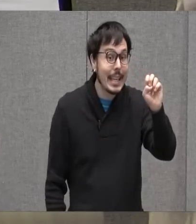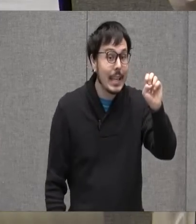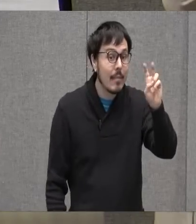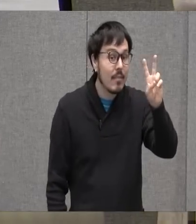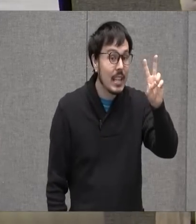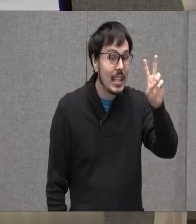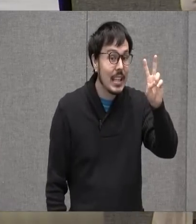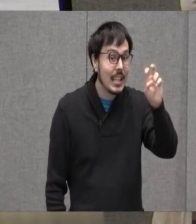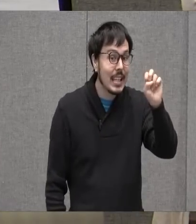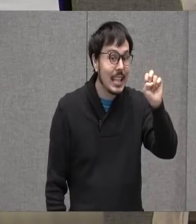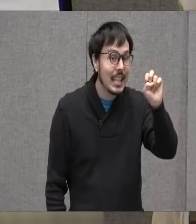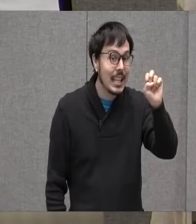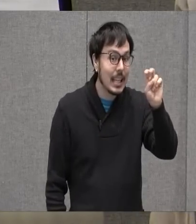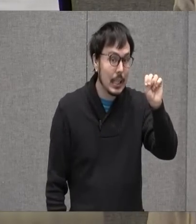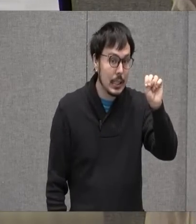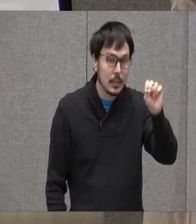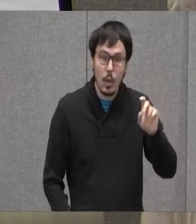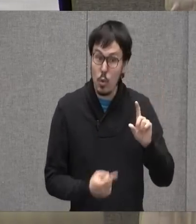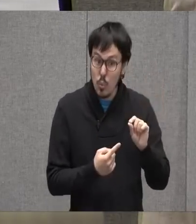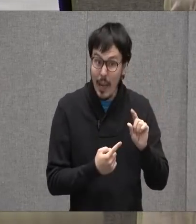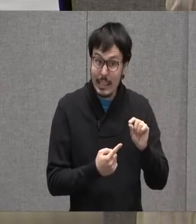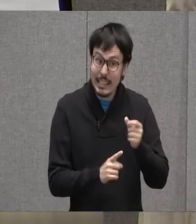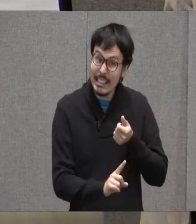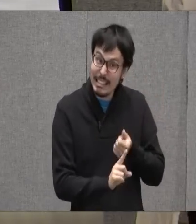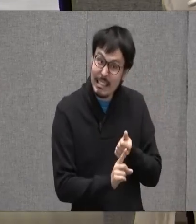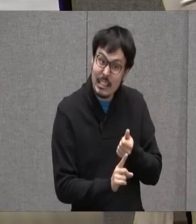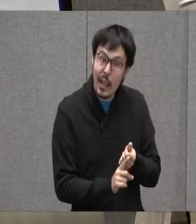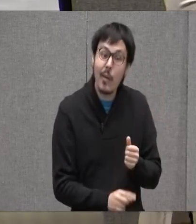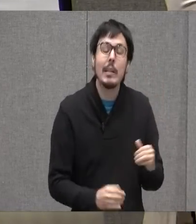20 is an even number, no one was left out.